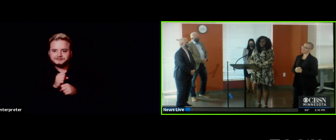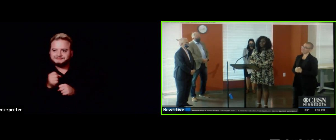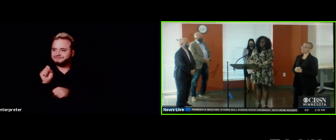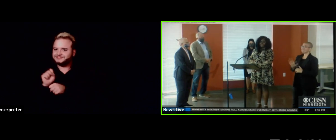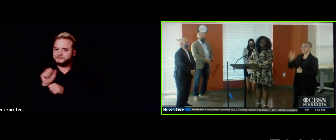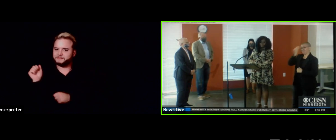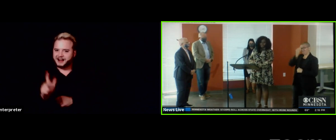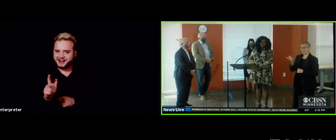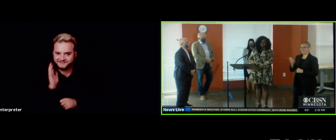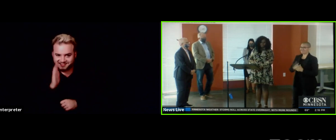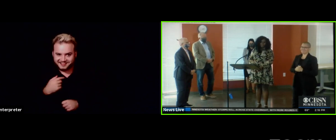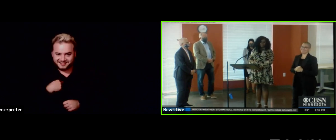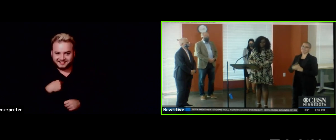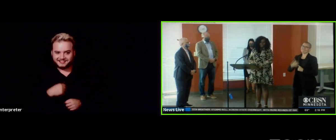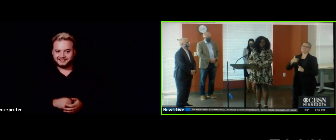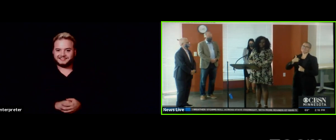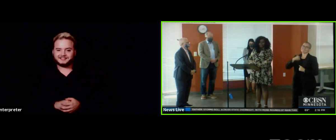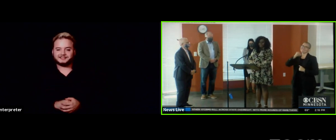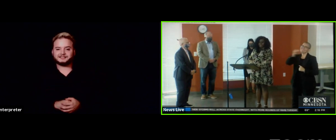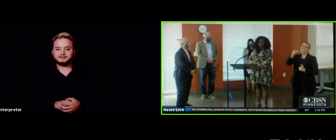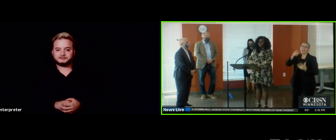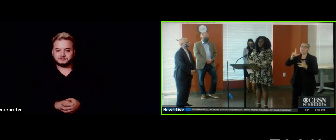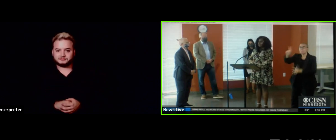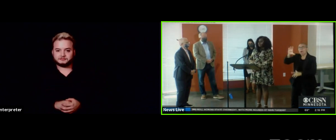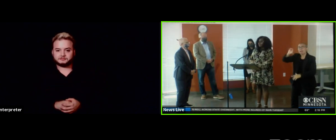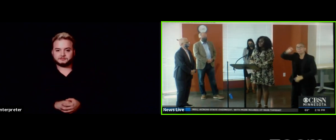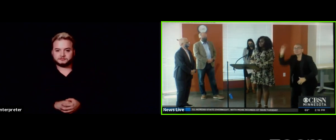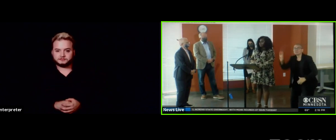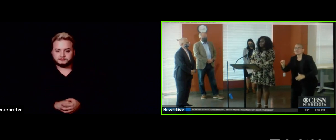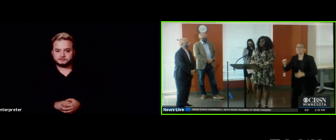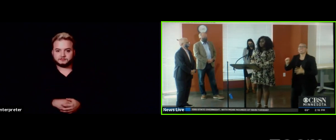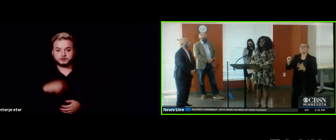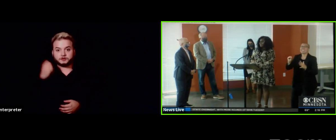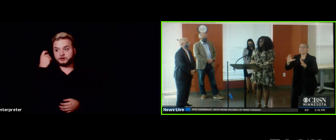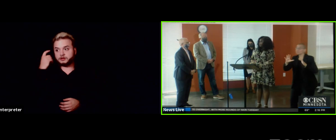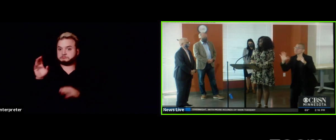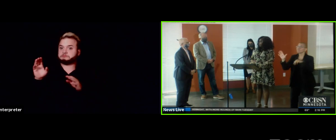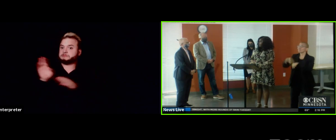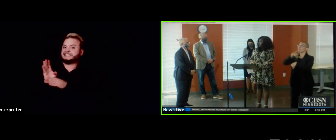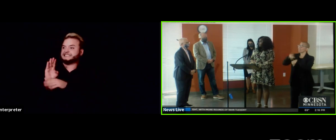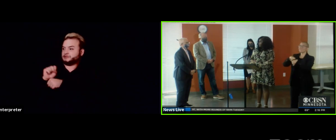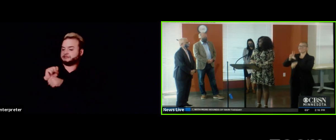at any percent maybe 25 to 30 percent so still there will be a need there you know if hours